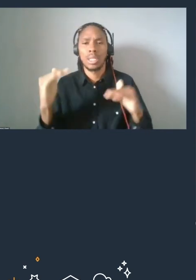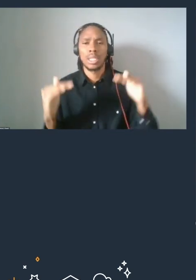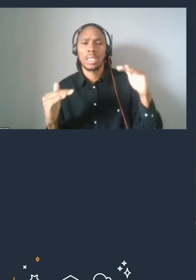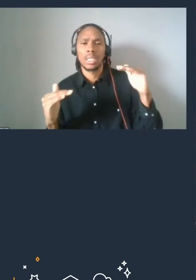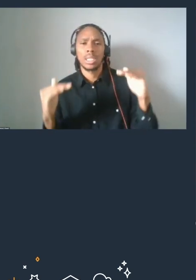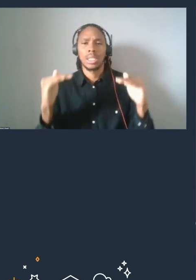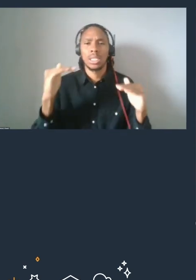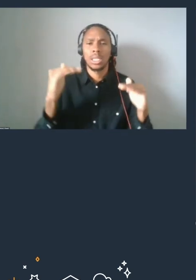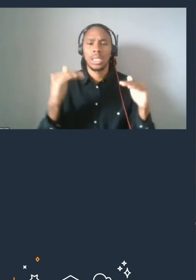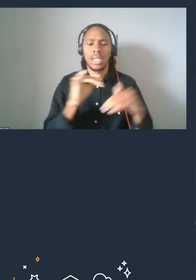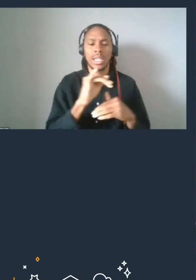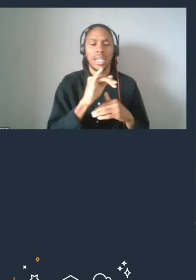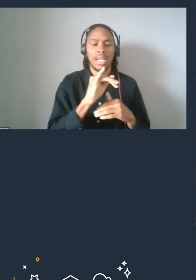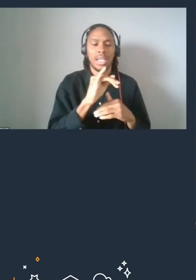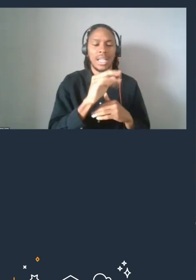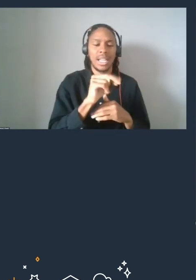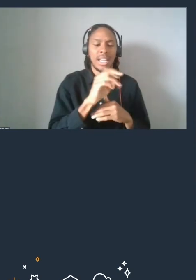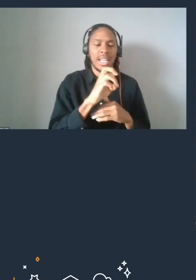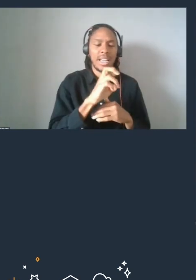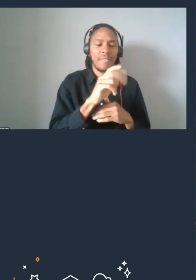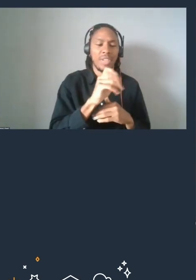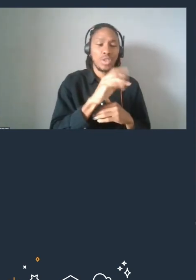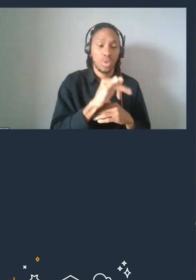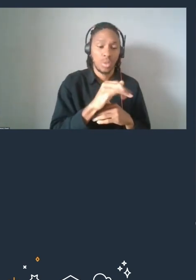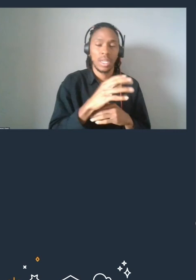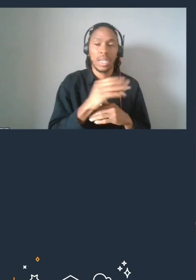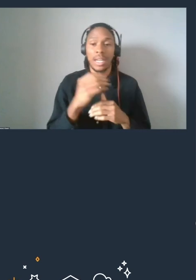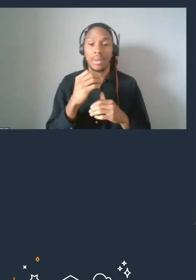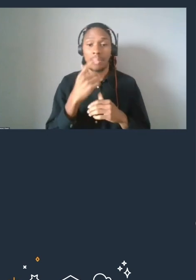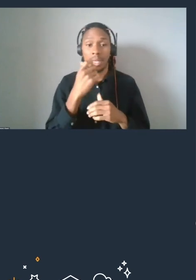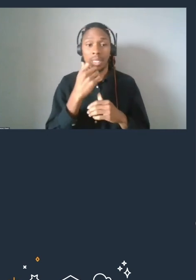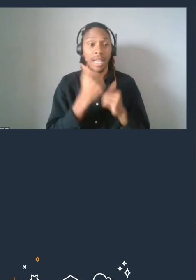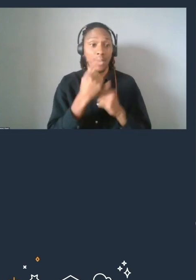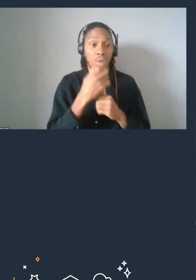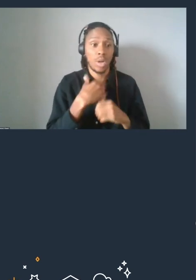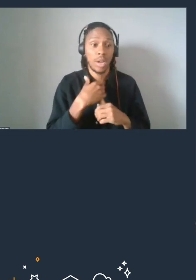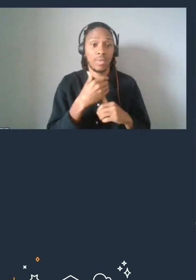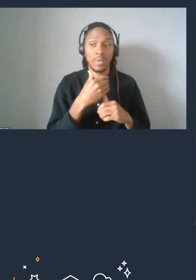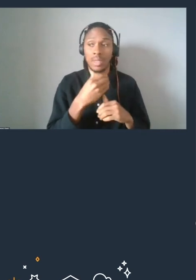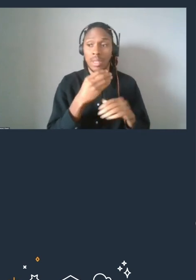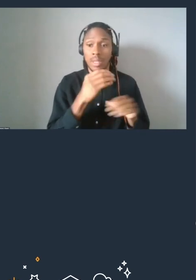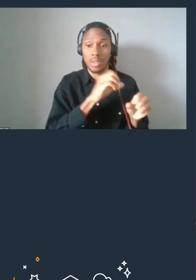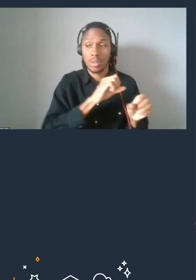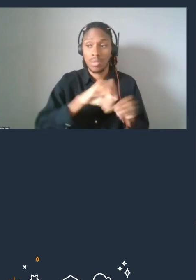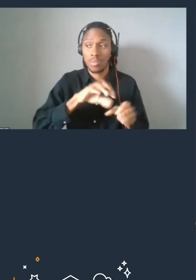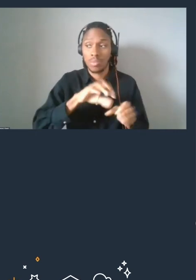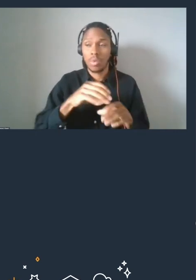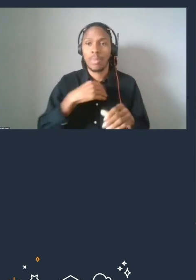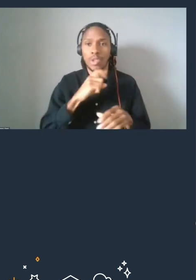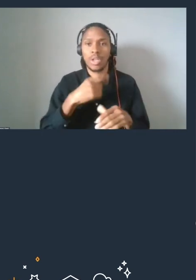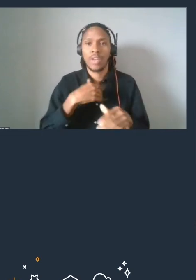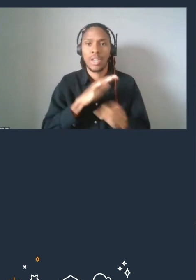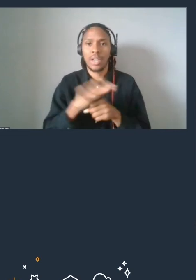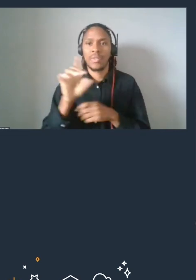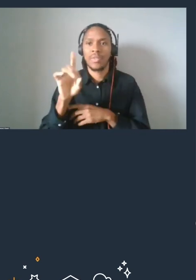so that everybody who wants to move it have enough devices available. So, we essentially provide a service limit